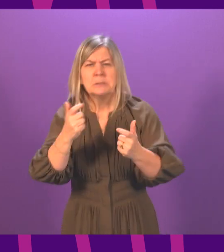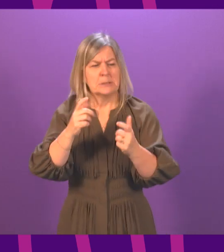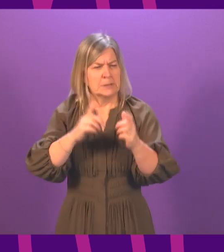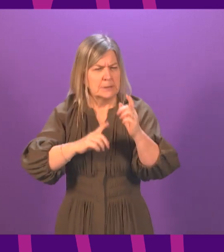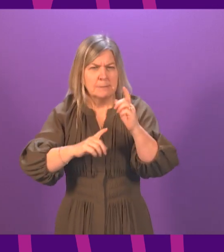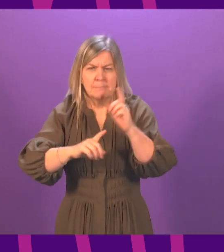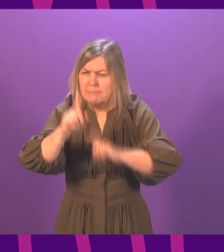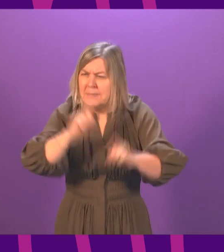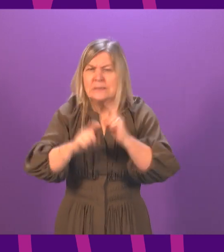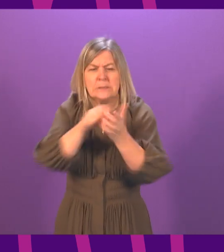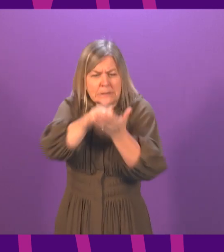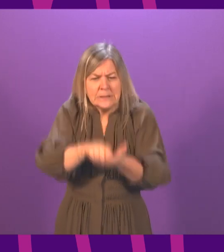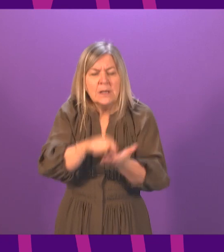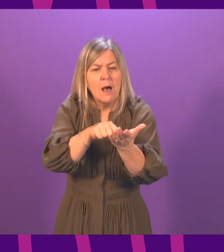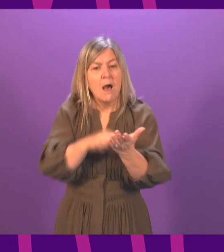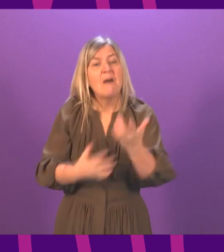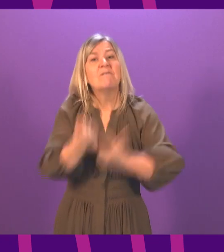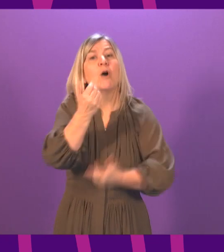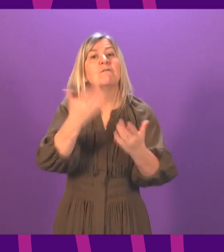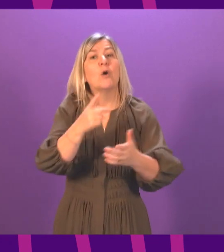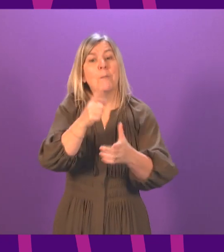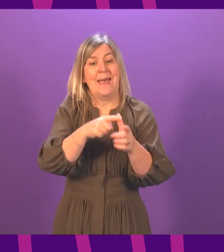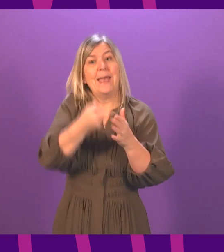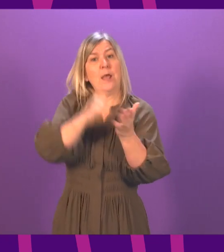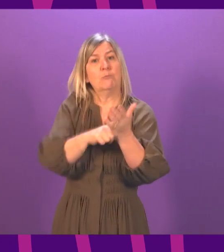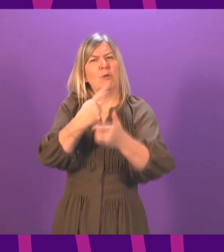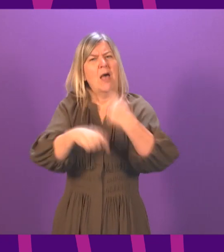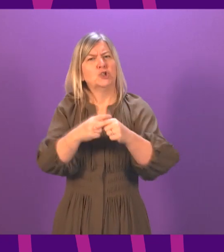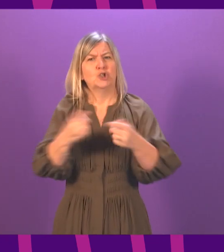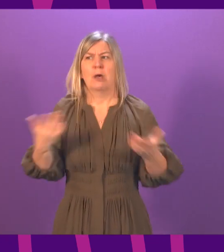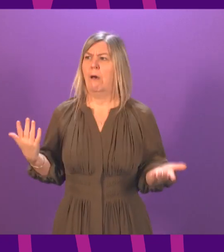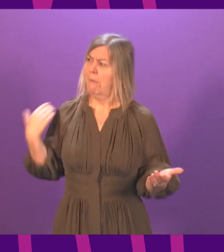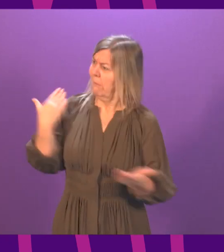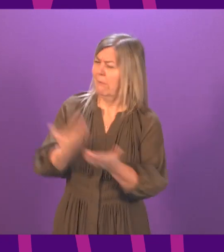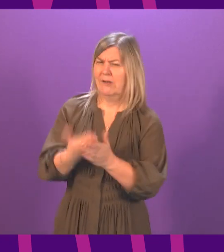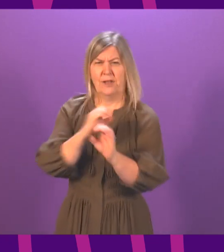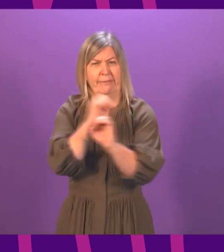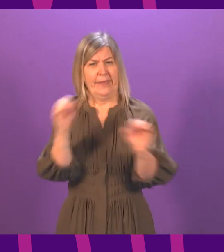The First Minister is well aware of the issue. She has had constituents complaining about it.